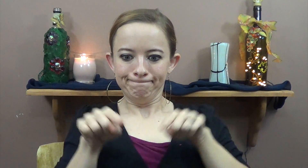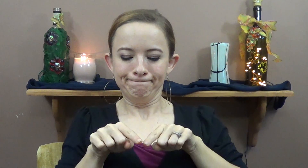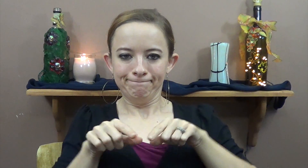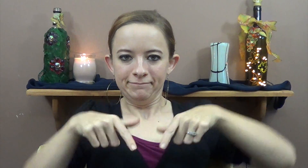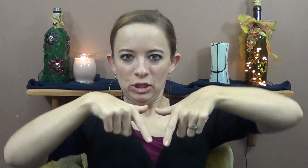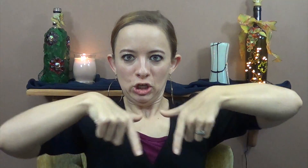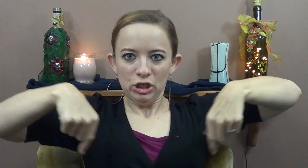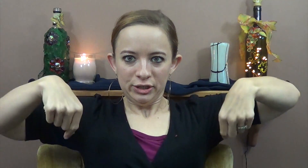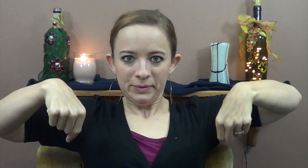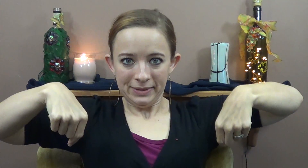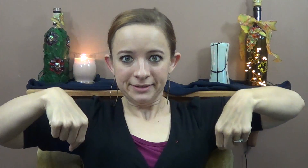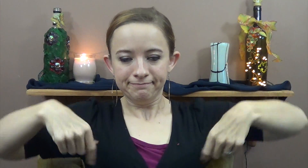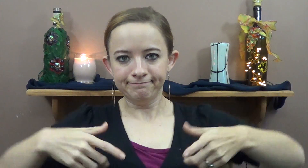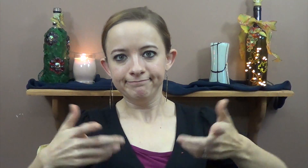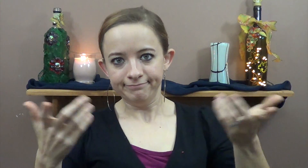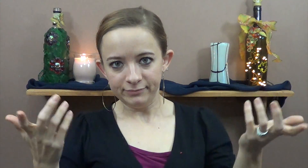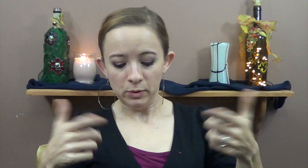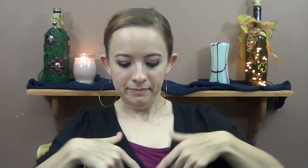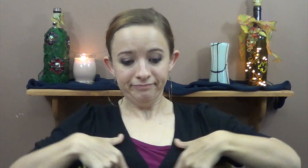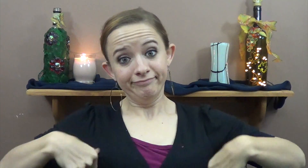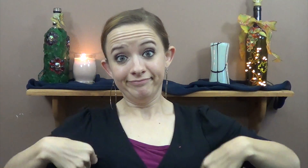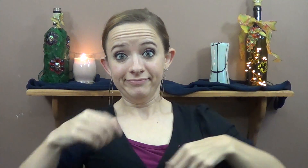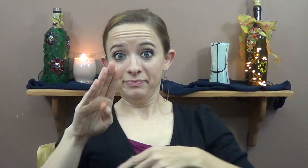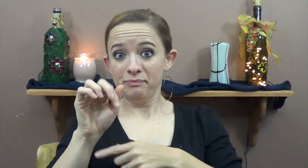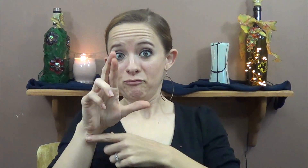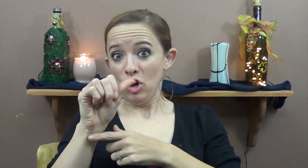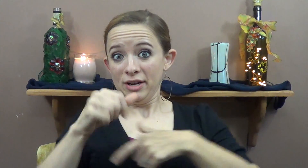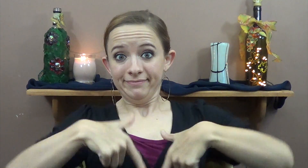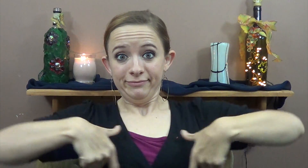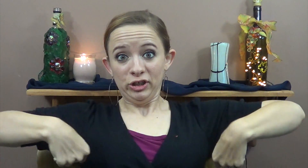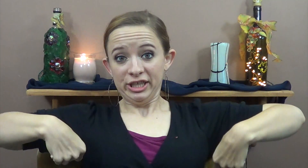shopae of underwear. I'm drawing it with my fingers, or